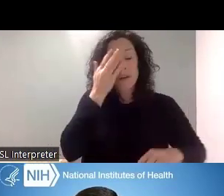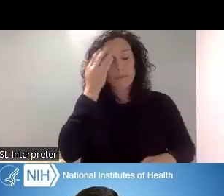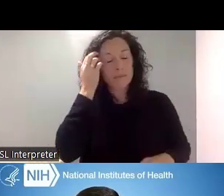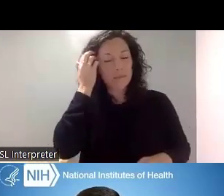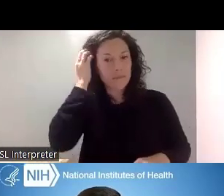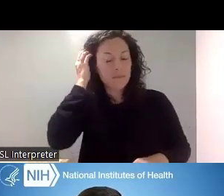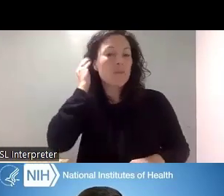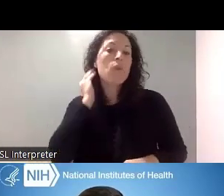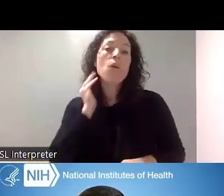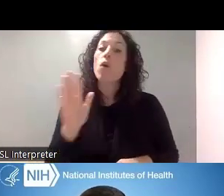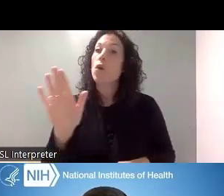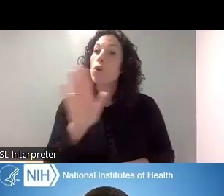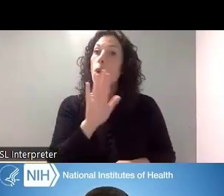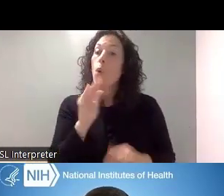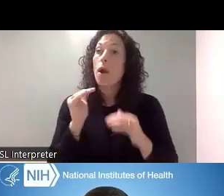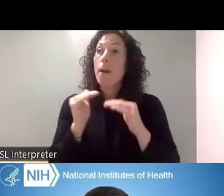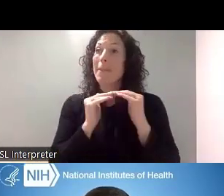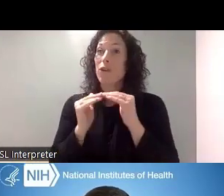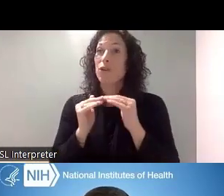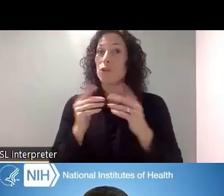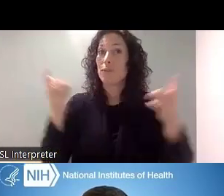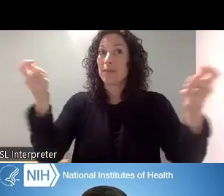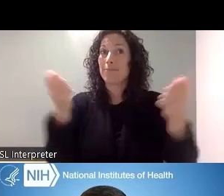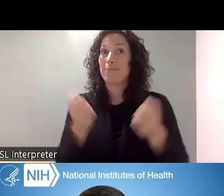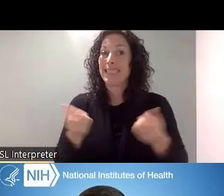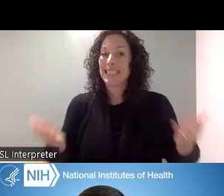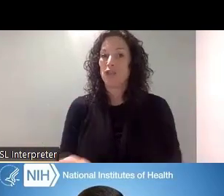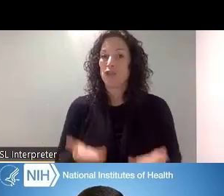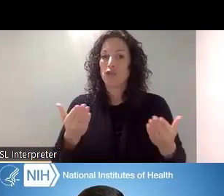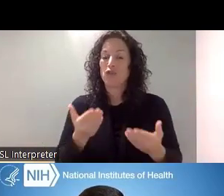that are brought here by the NIH to review the science that you're proposing.